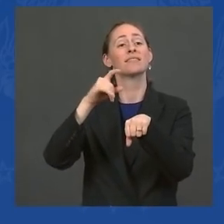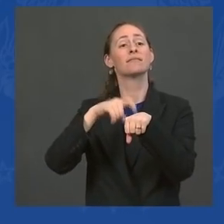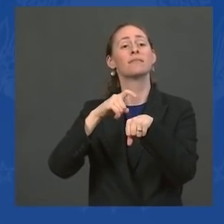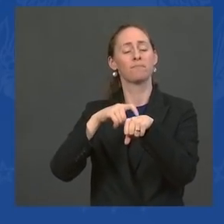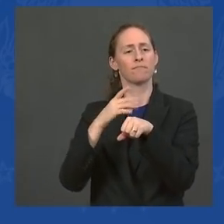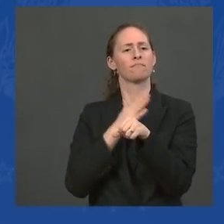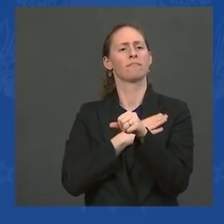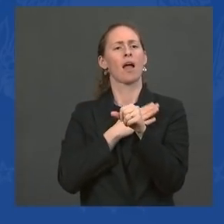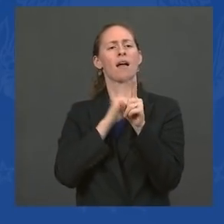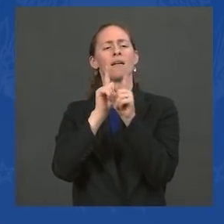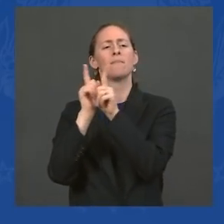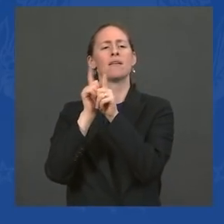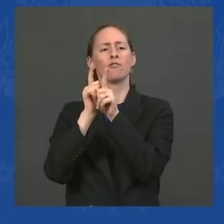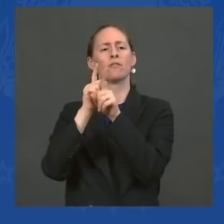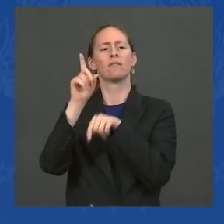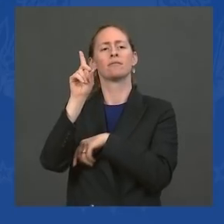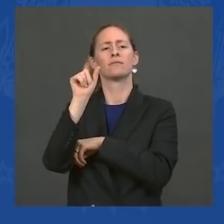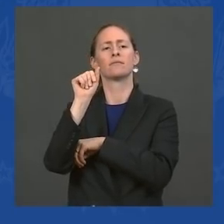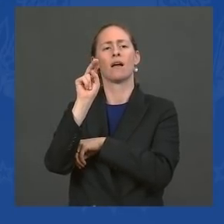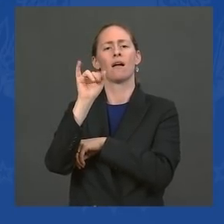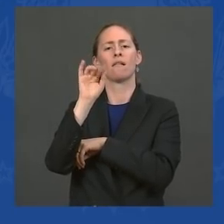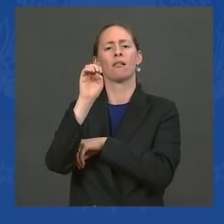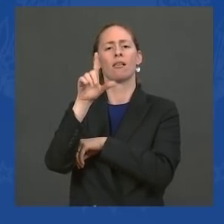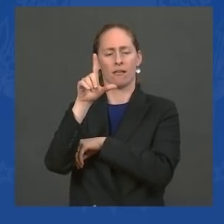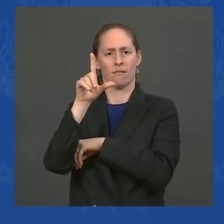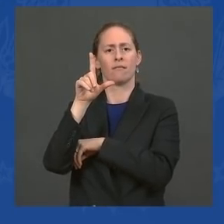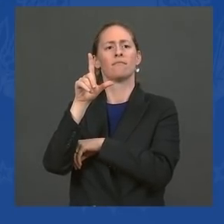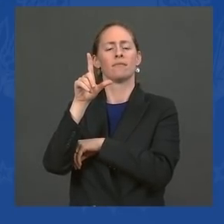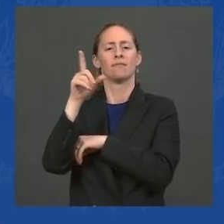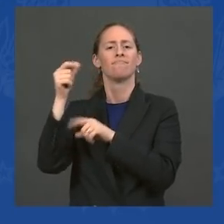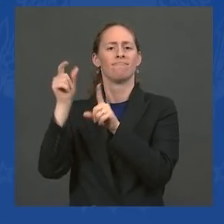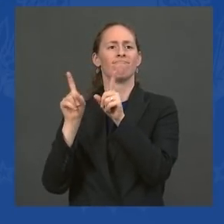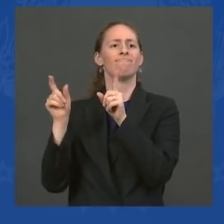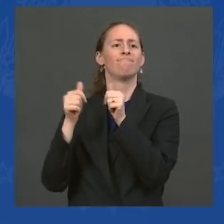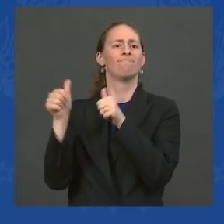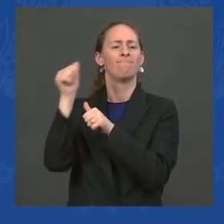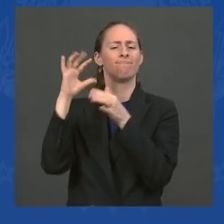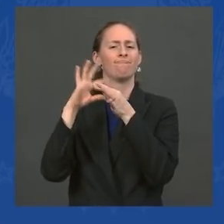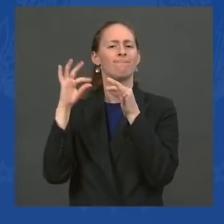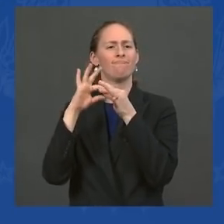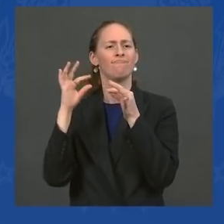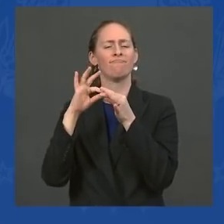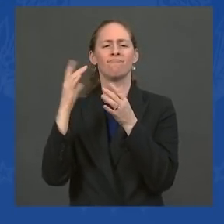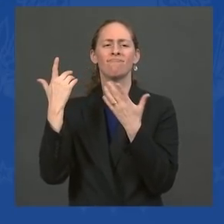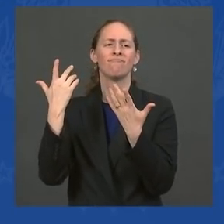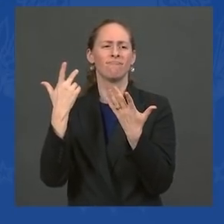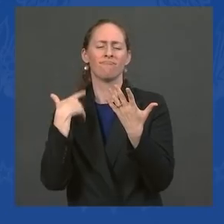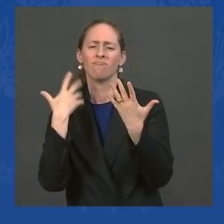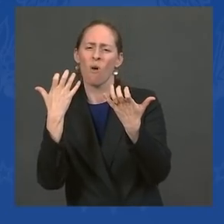And I want to thank all the leaders that are here today for -- for your support, for your help getting this done.